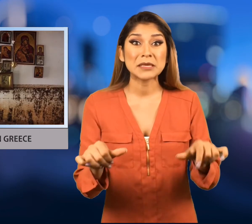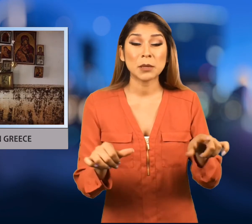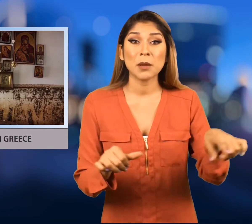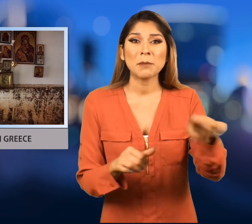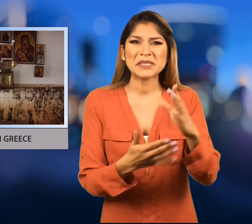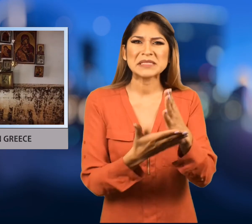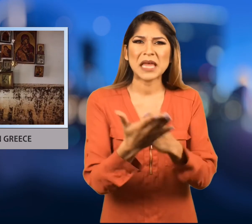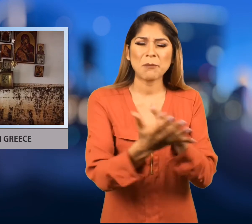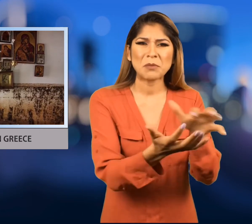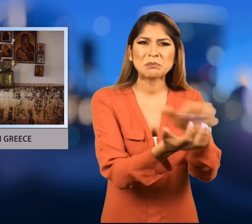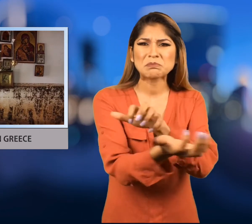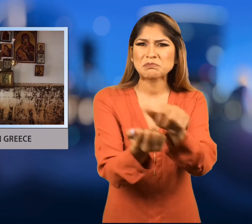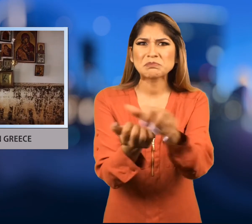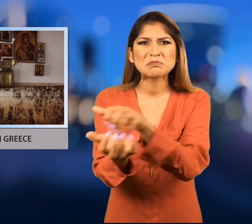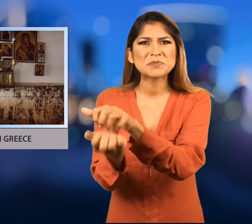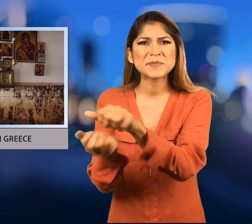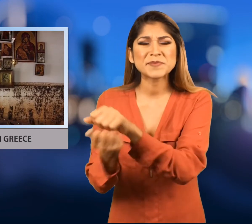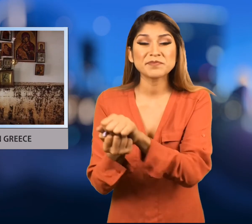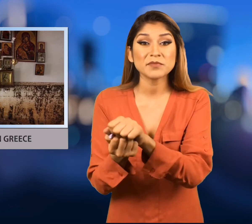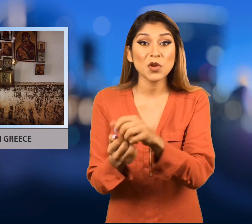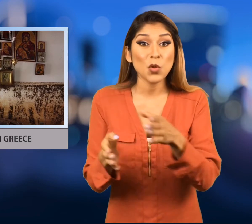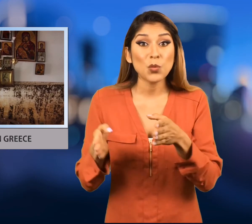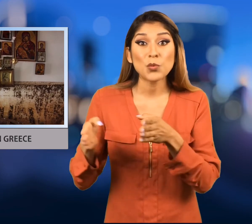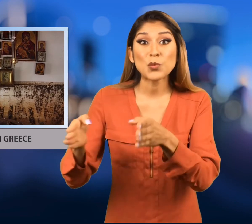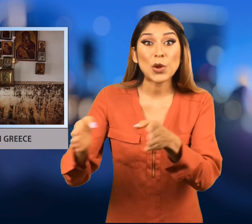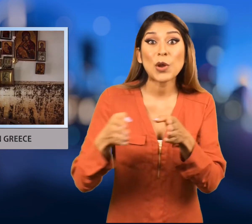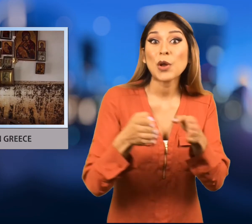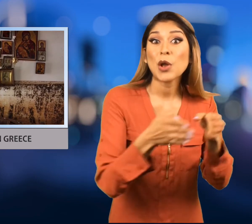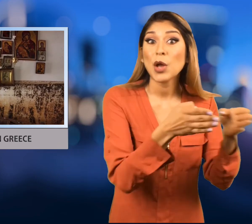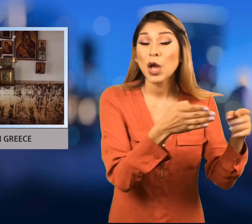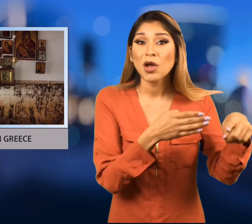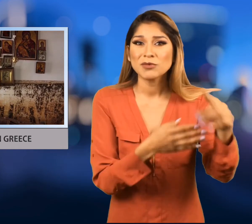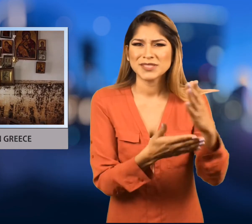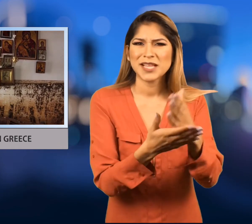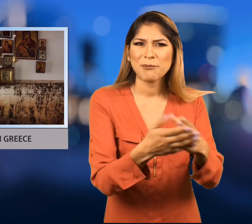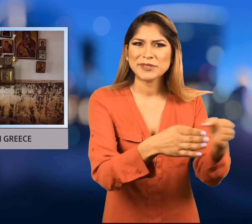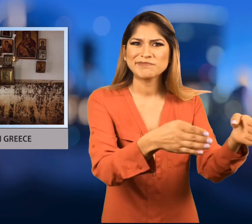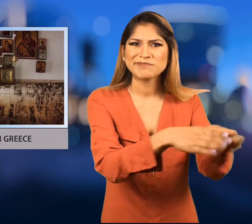have been destroyed and several roads